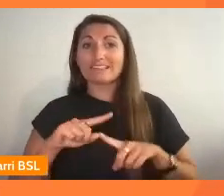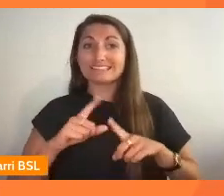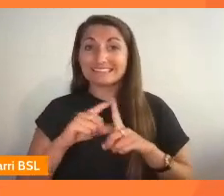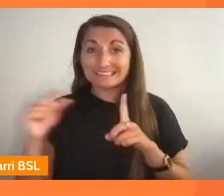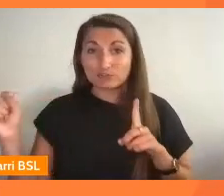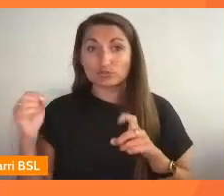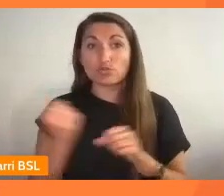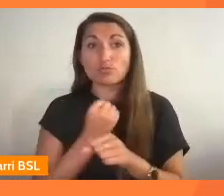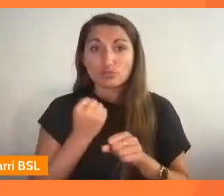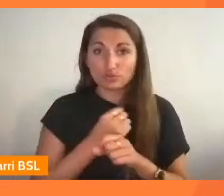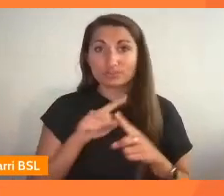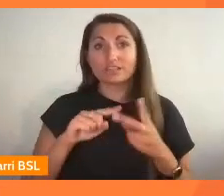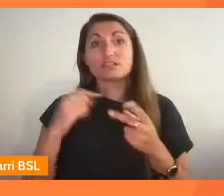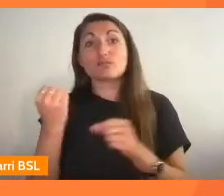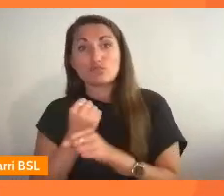producer and whatever that is.